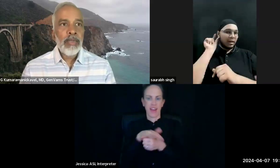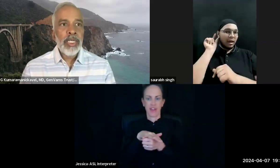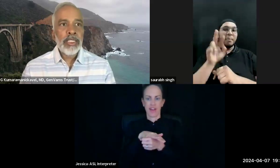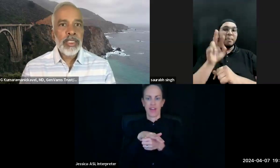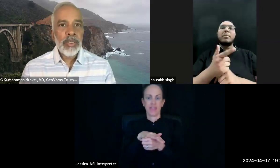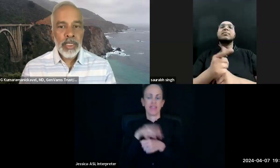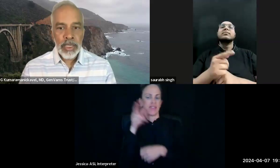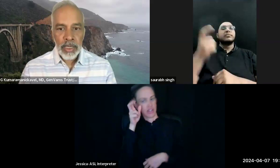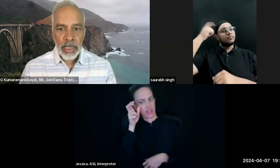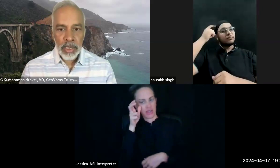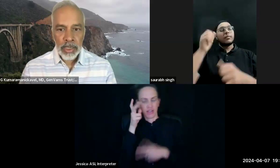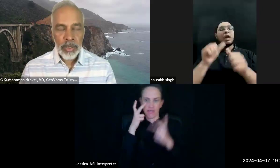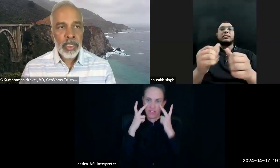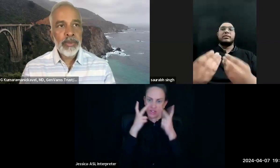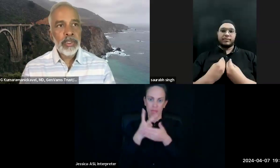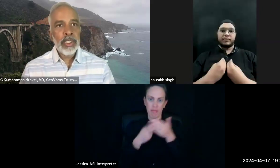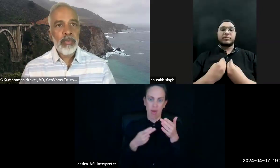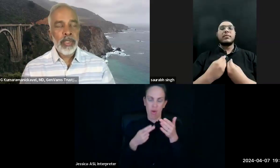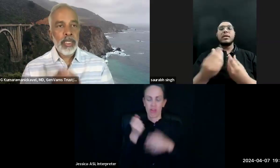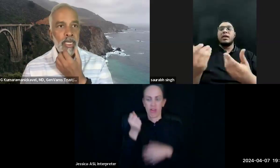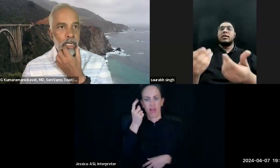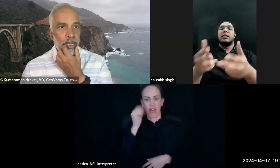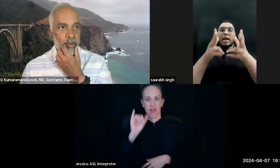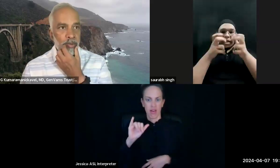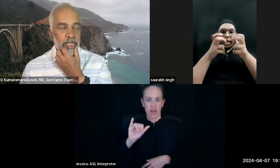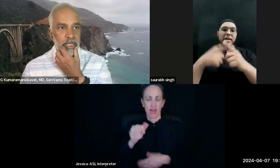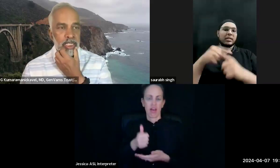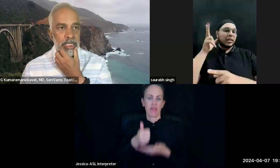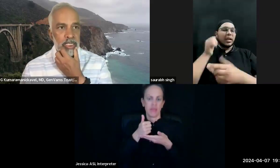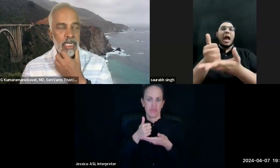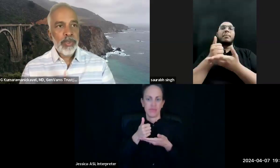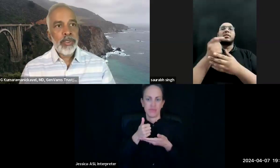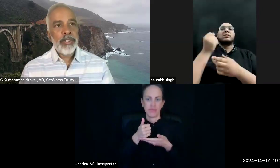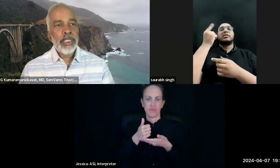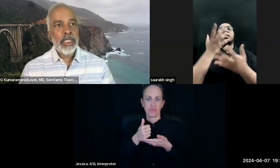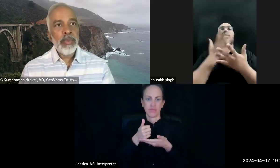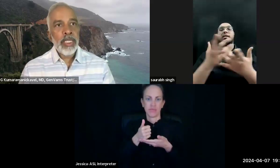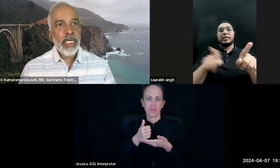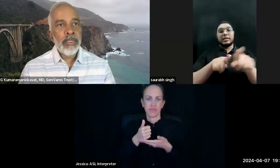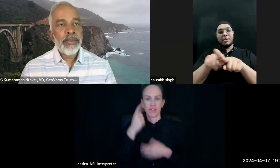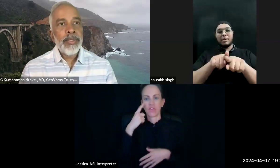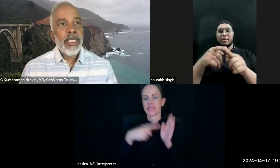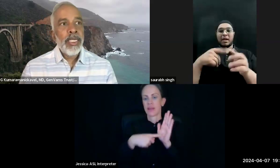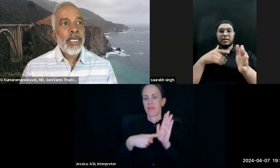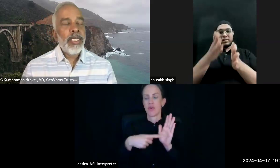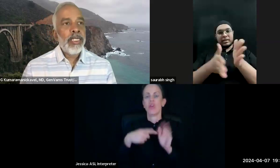and makes us to understand things. okay for example we see the train for the first time in life and